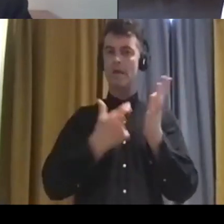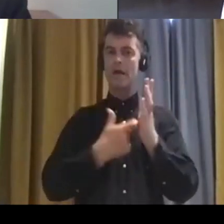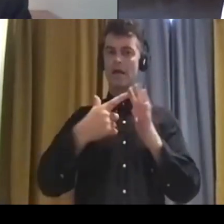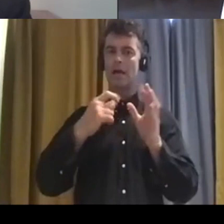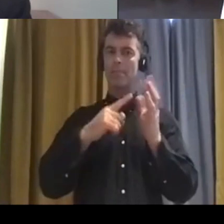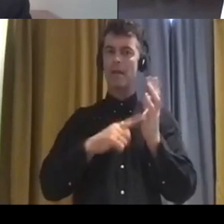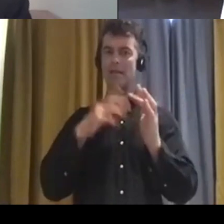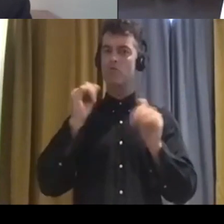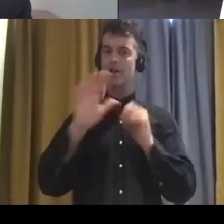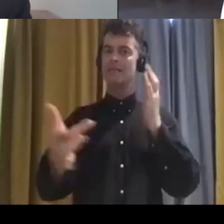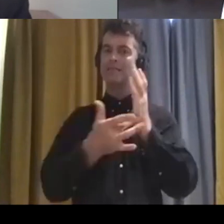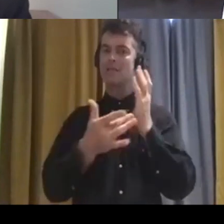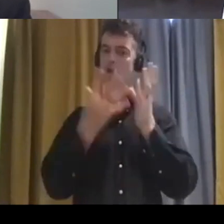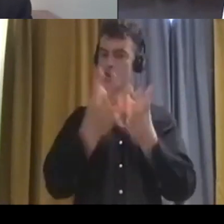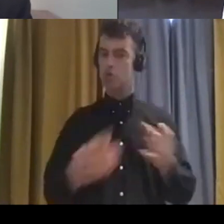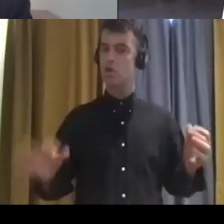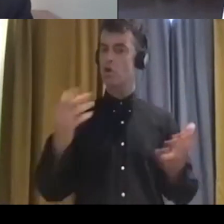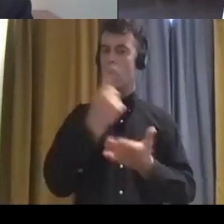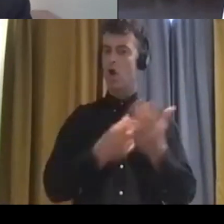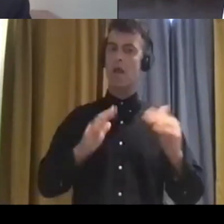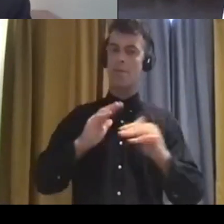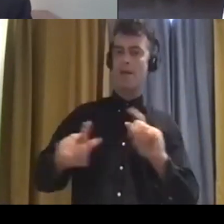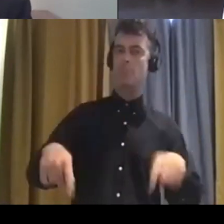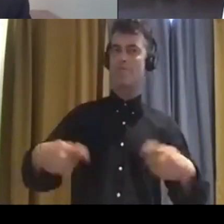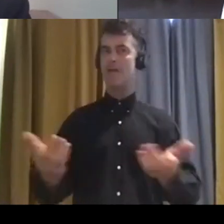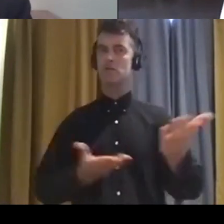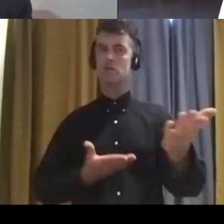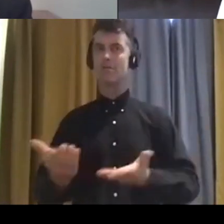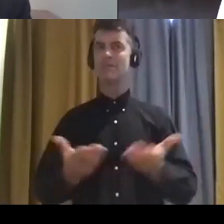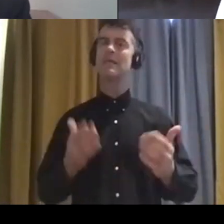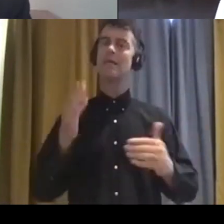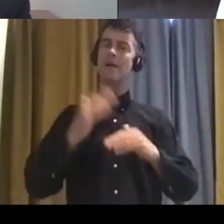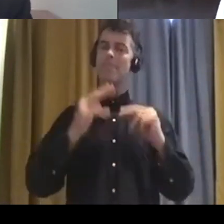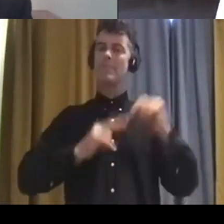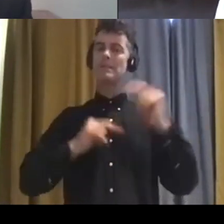that space about, this isn't just about providing services it's building people's ability and